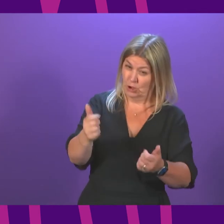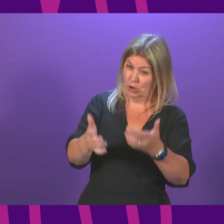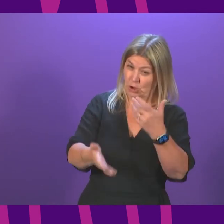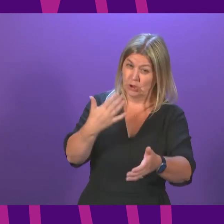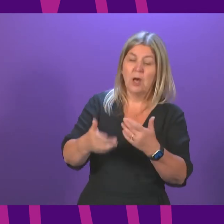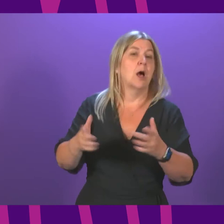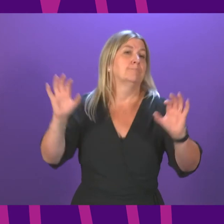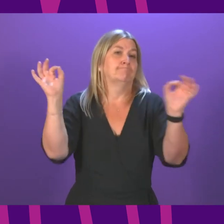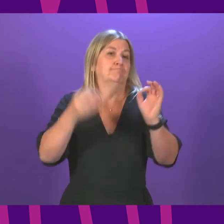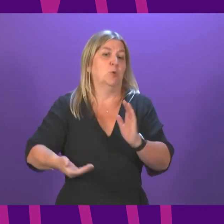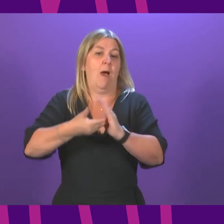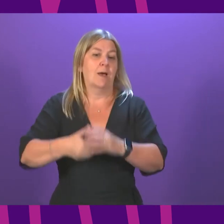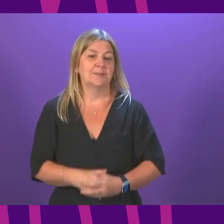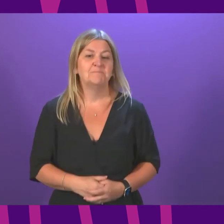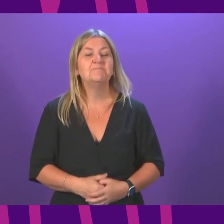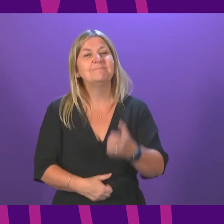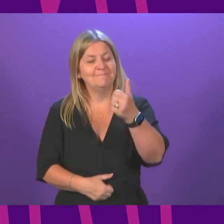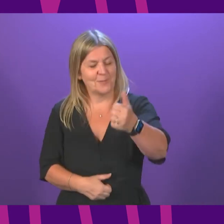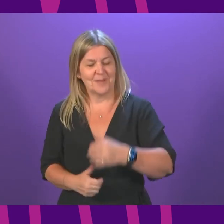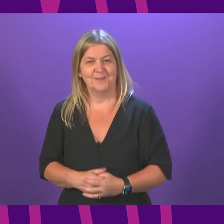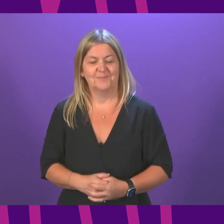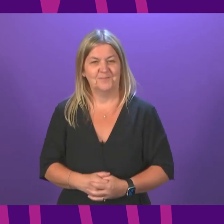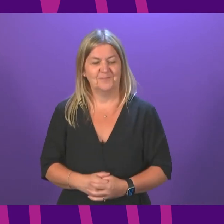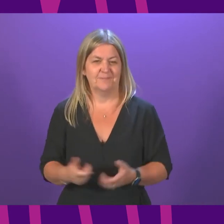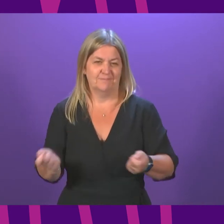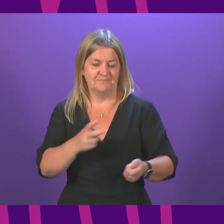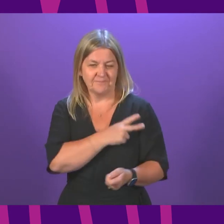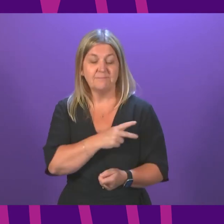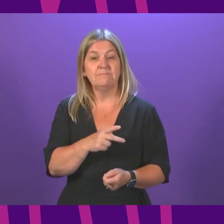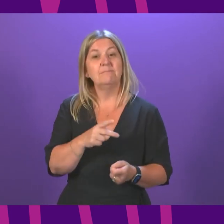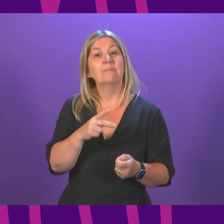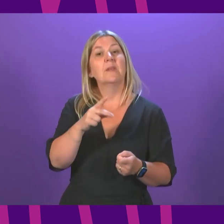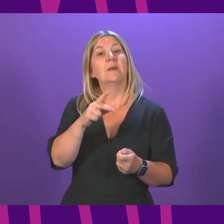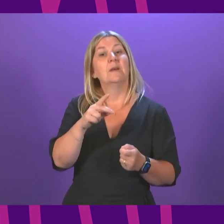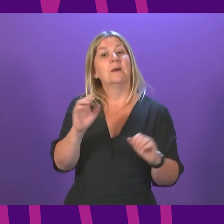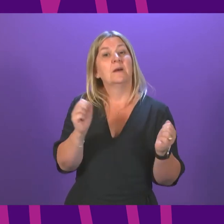The question is, that amendment 11 be agreed to. Are we agreed?